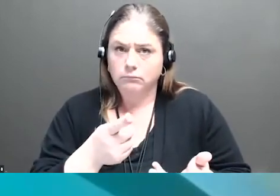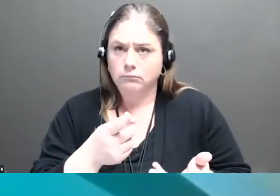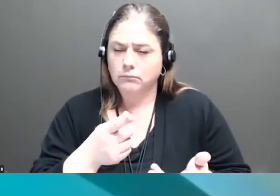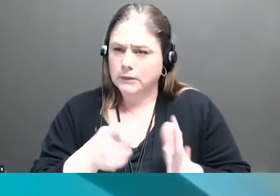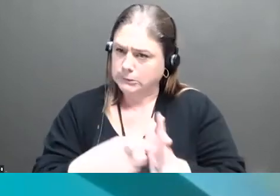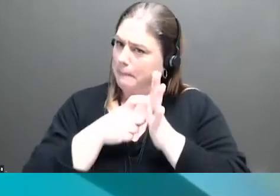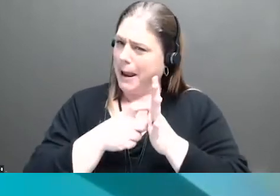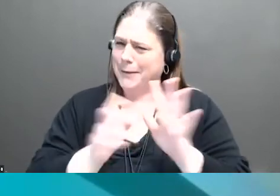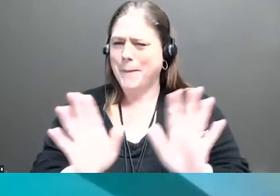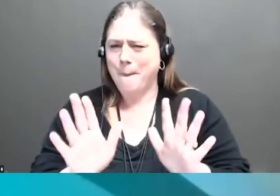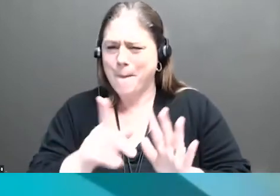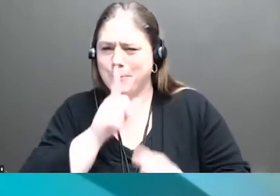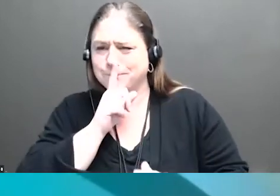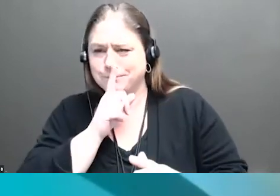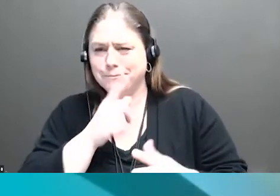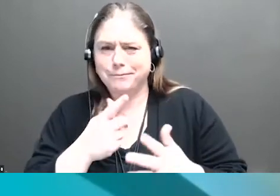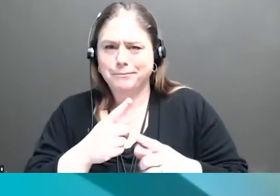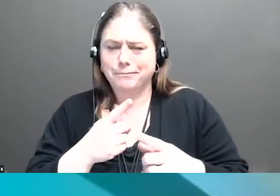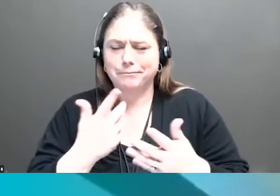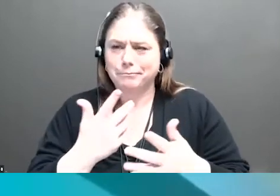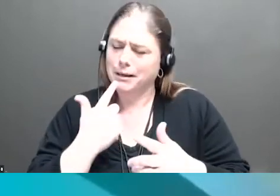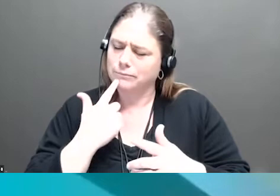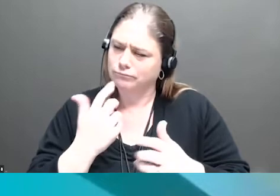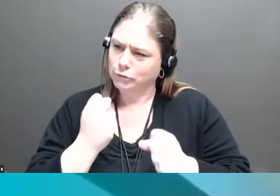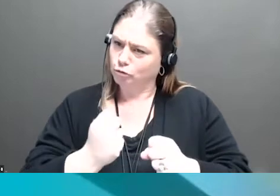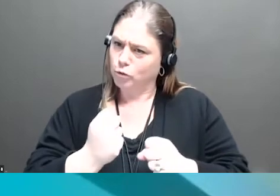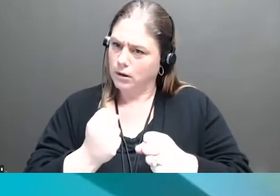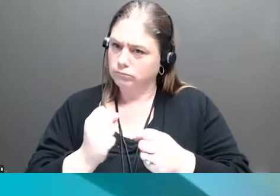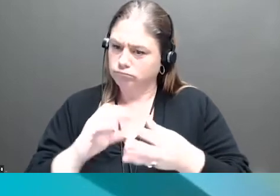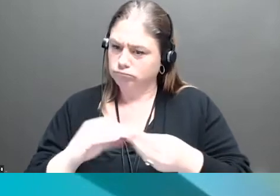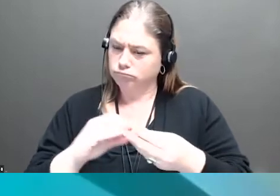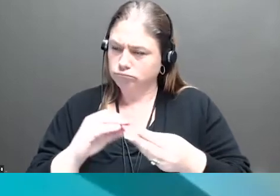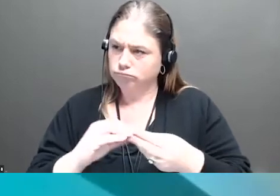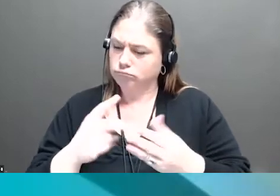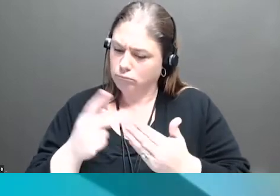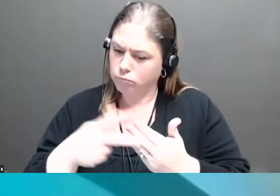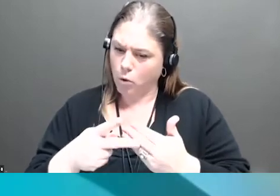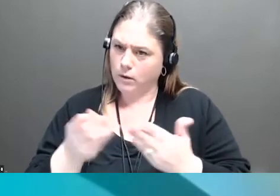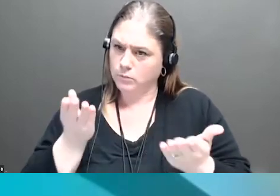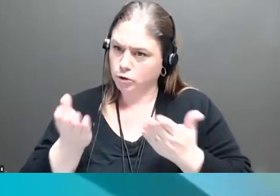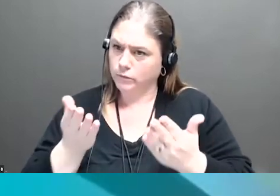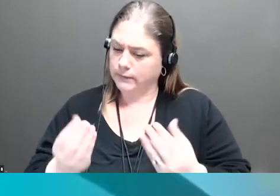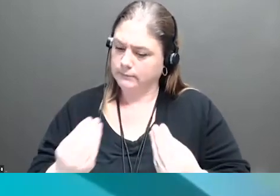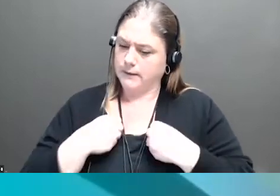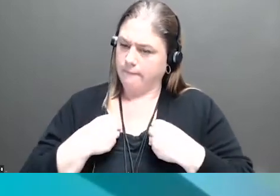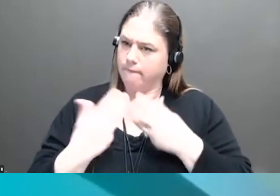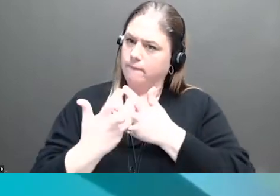strongly request that the programs, the services be appropriate for them. We even developed a